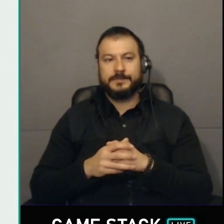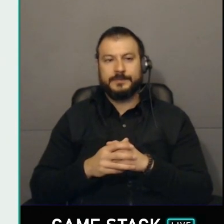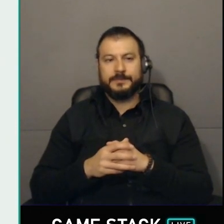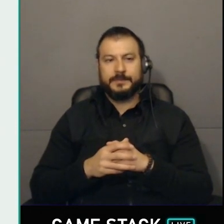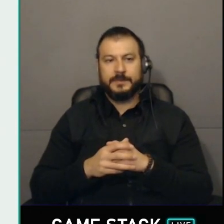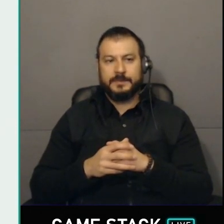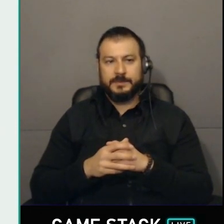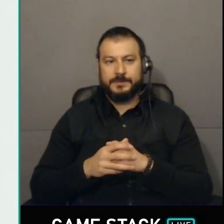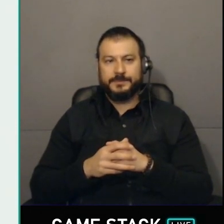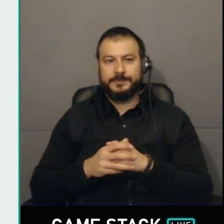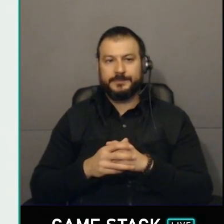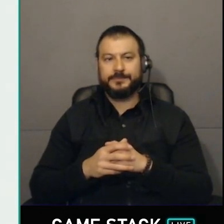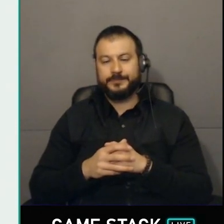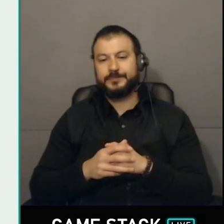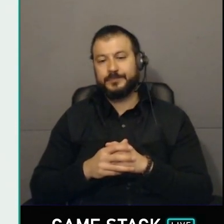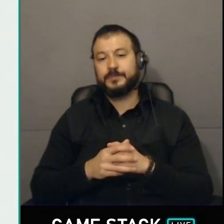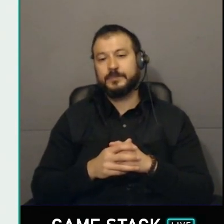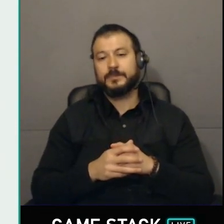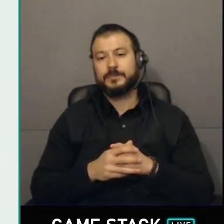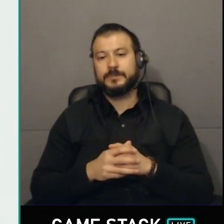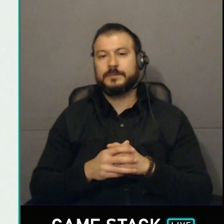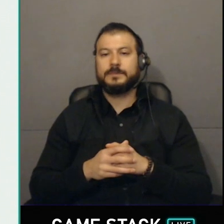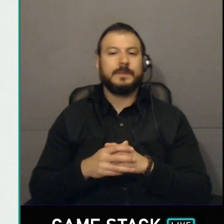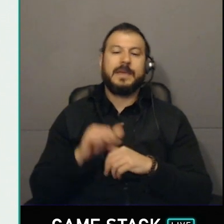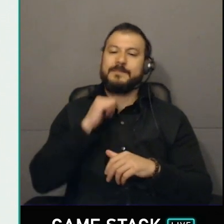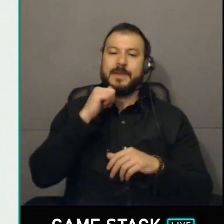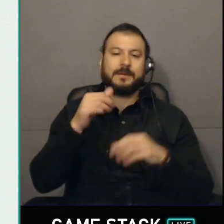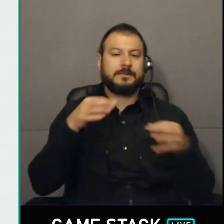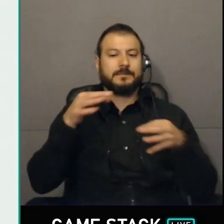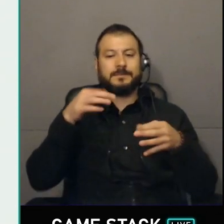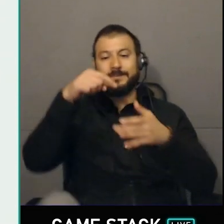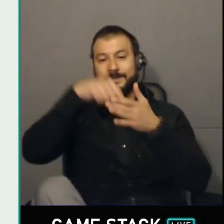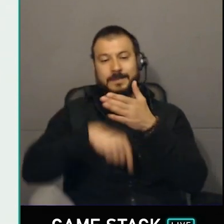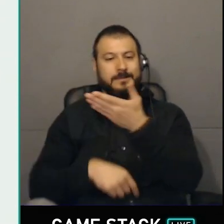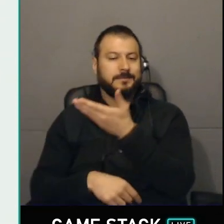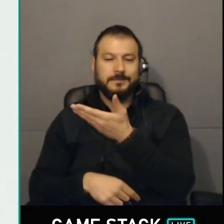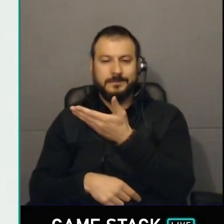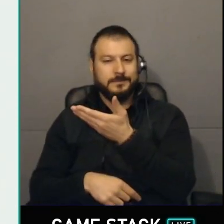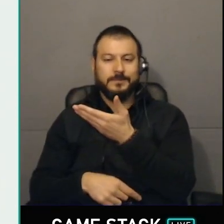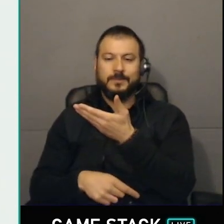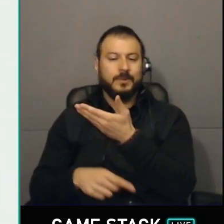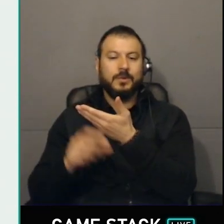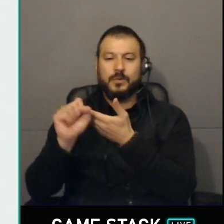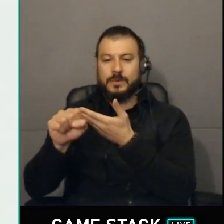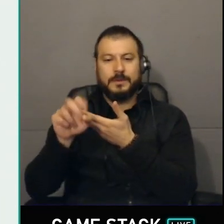Okay, I'm not going to go into the details of the calculations, it's just there for reference,